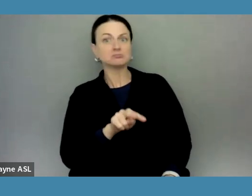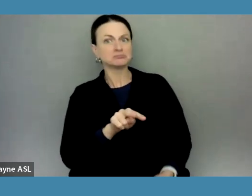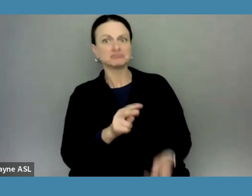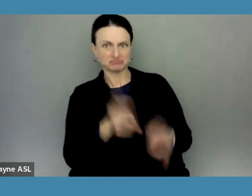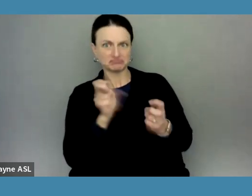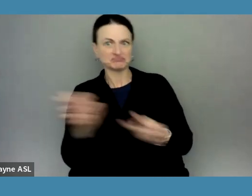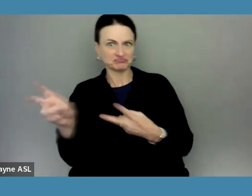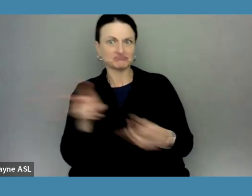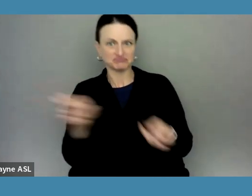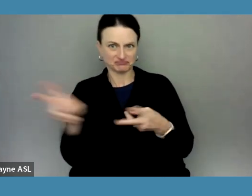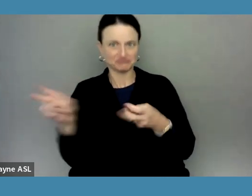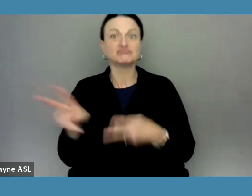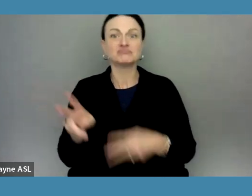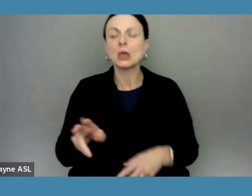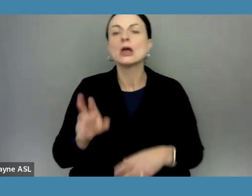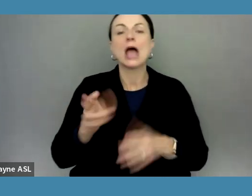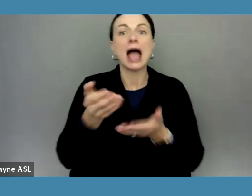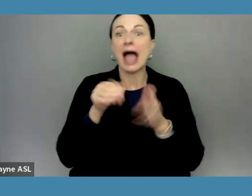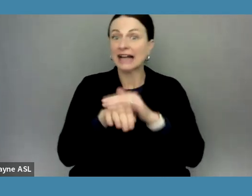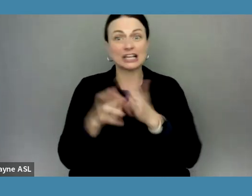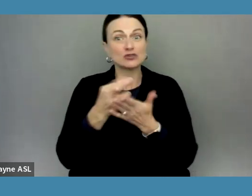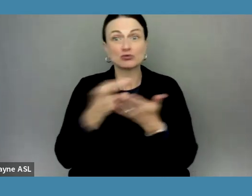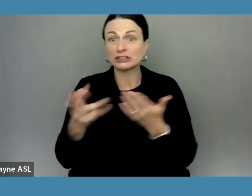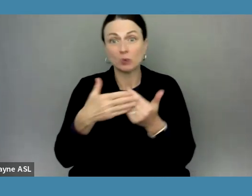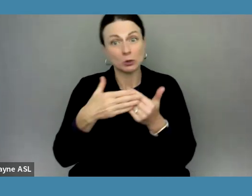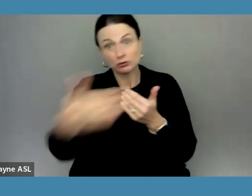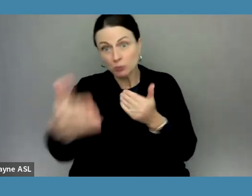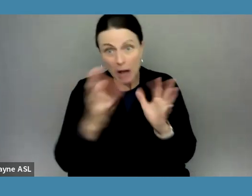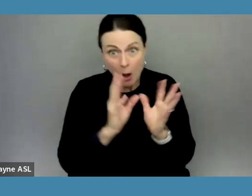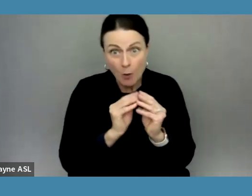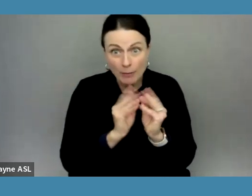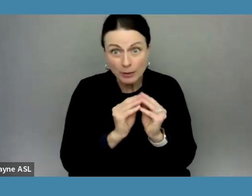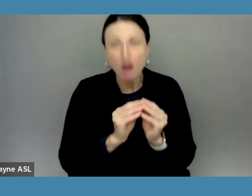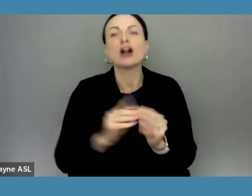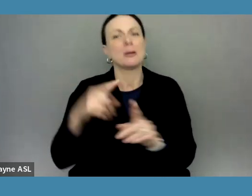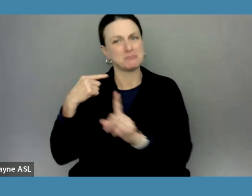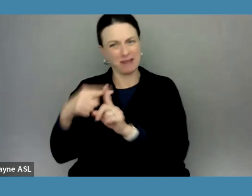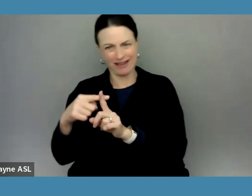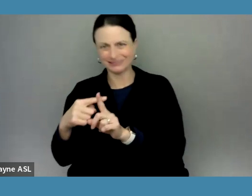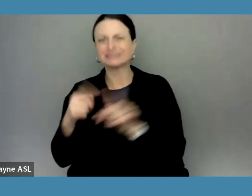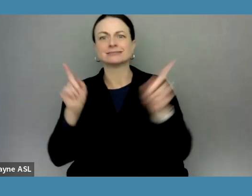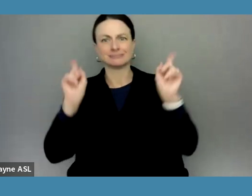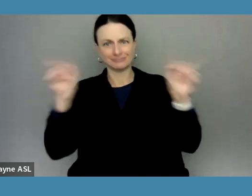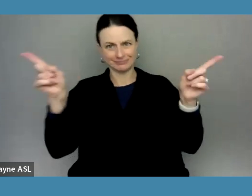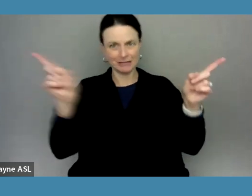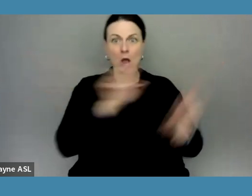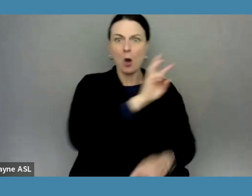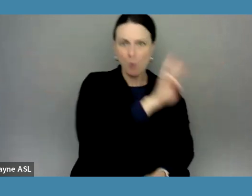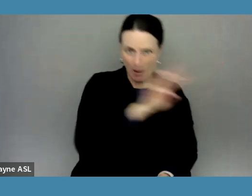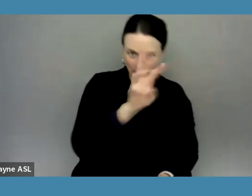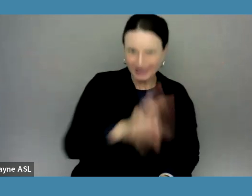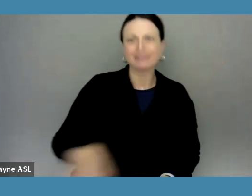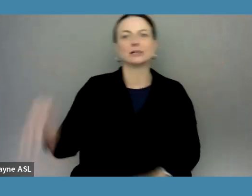of those resources throughout the webinar. And yes, they will be available on our website after the fact.